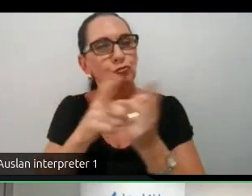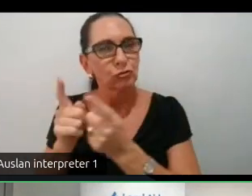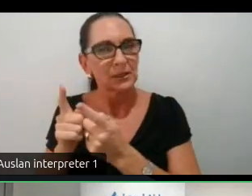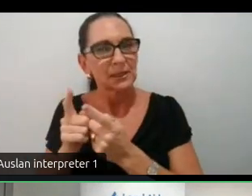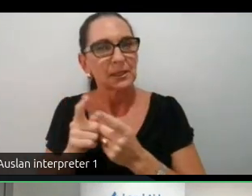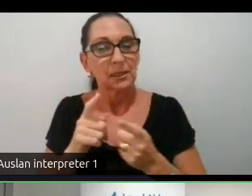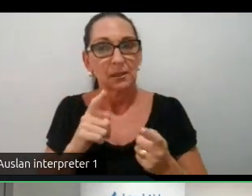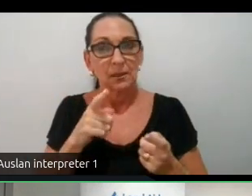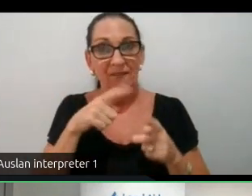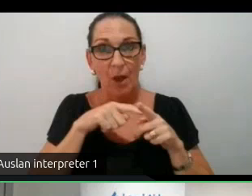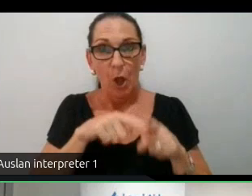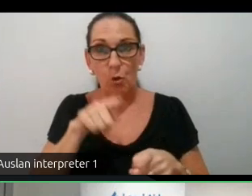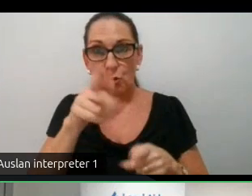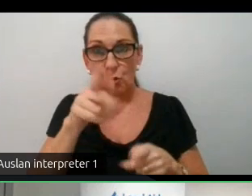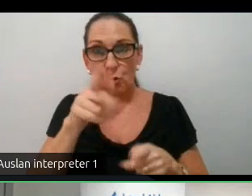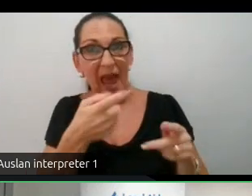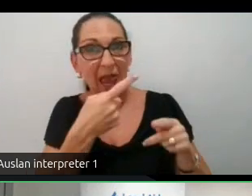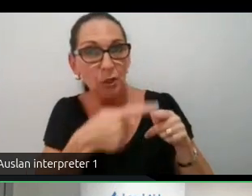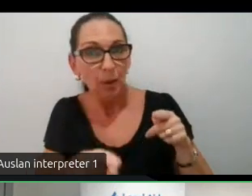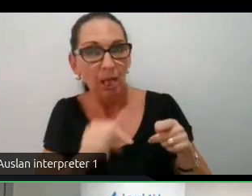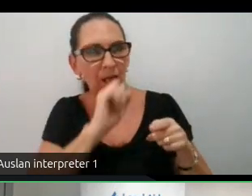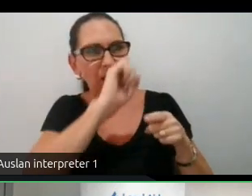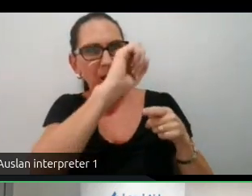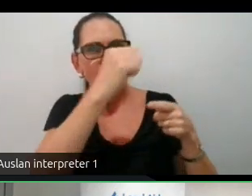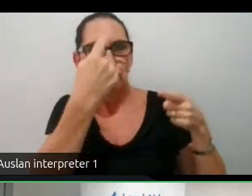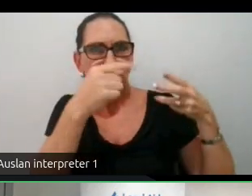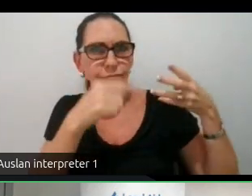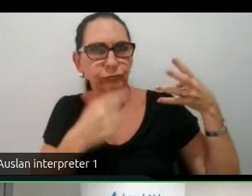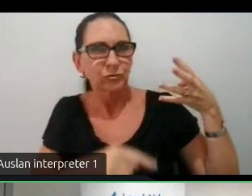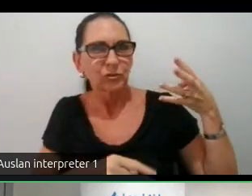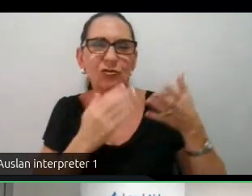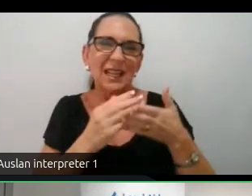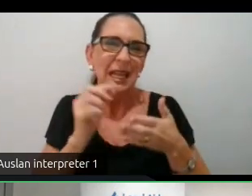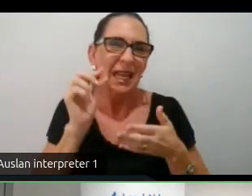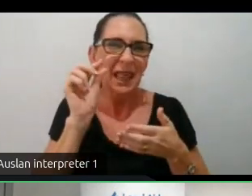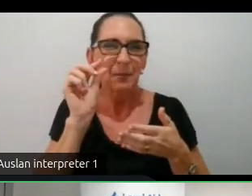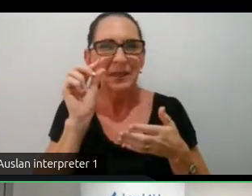and just what you're eligible for or what the eligibility criteria for slightly changes a